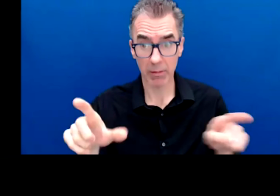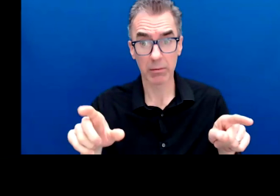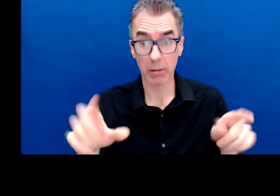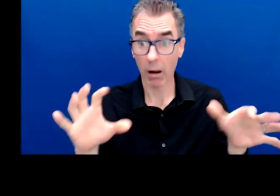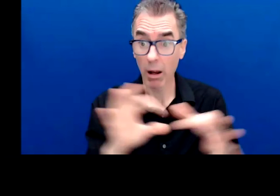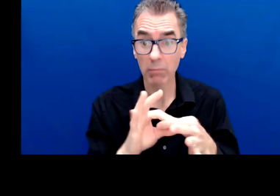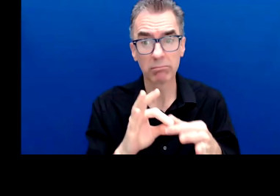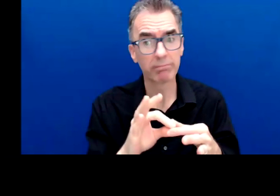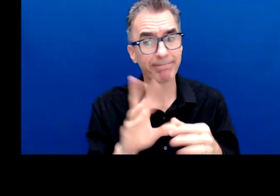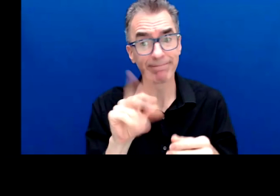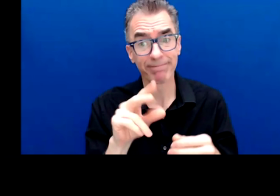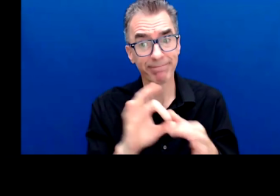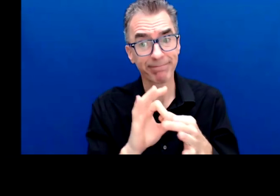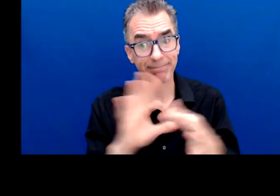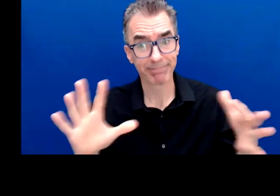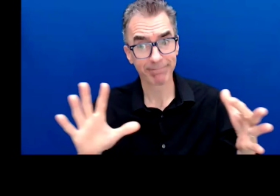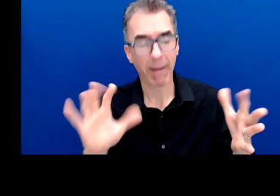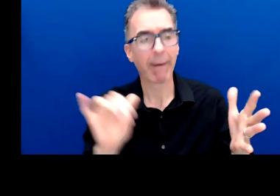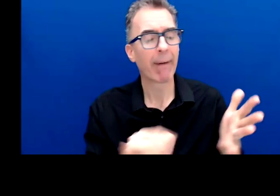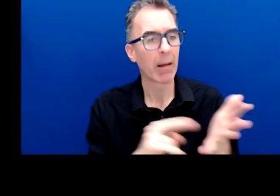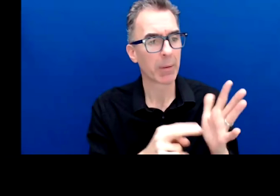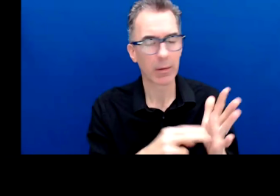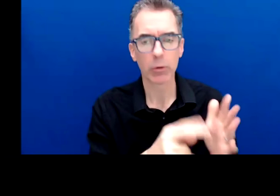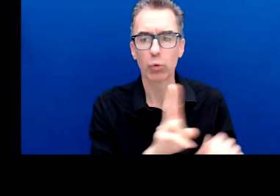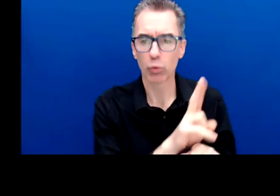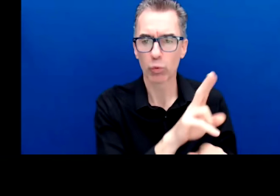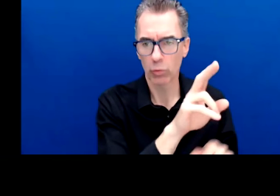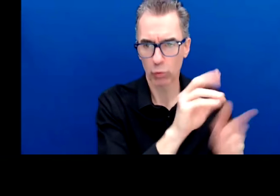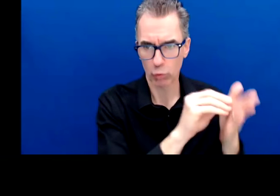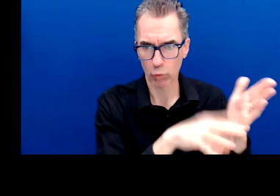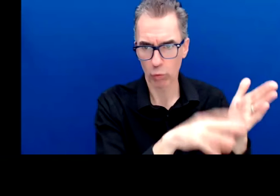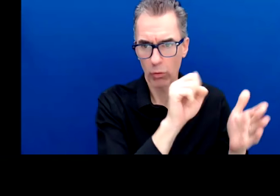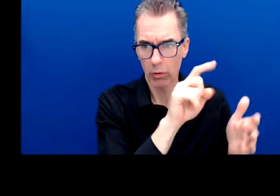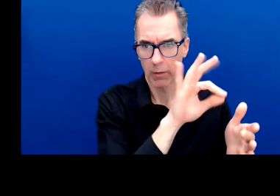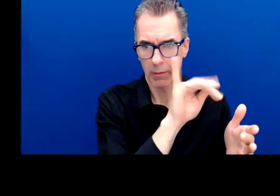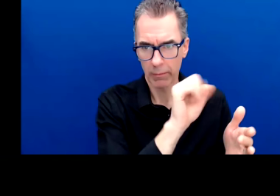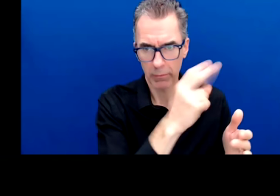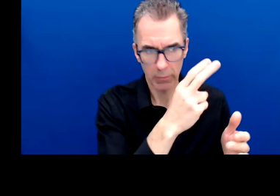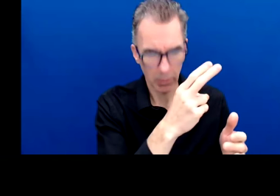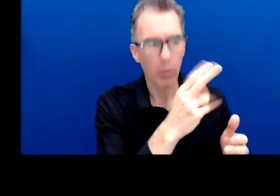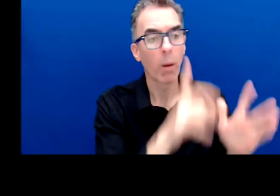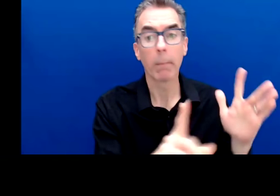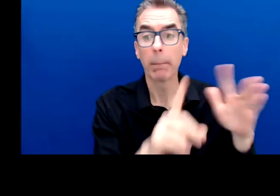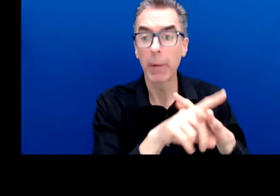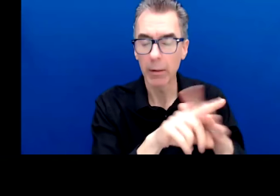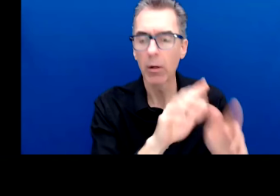So everything will be sent to the student’s Starfish and it will actually go in their notifications page, which I can show you right now.